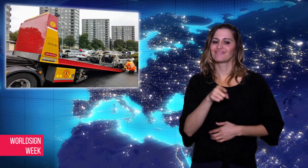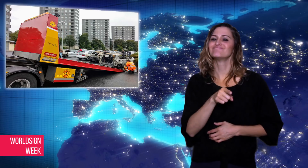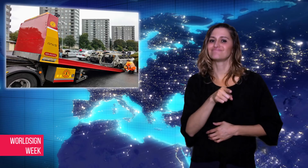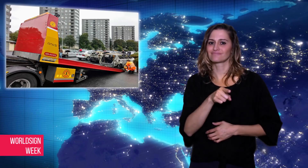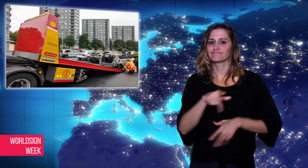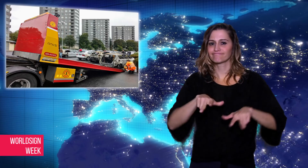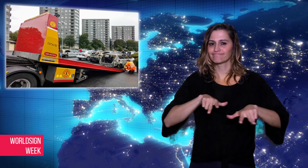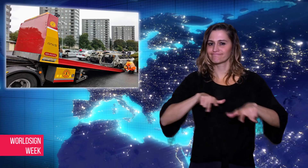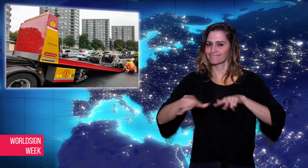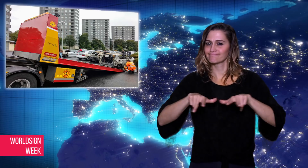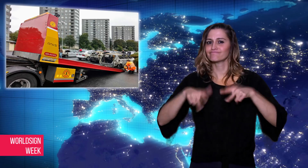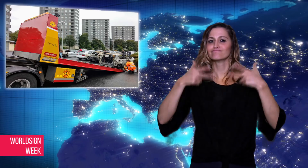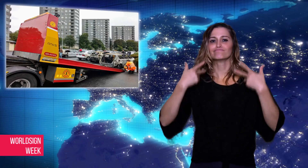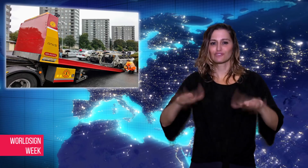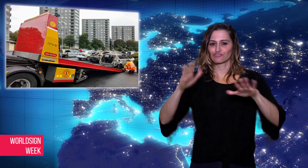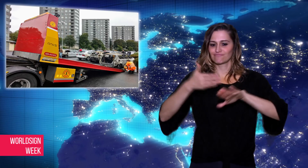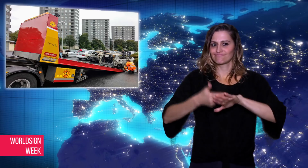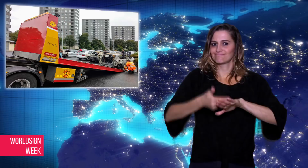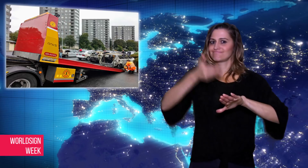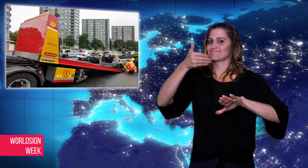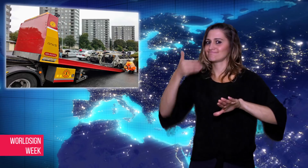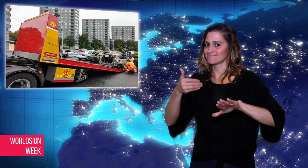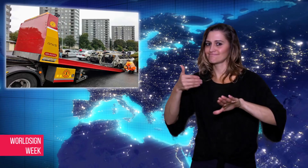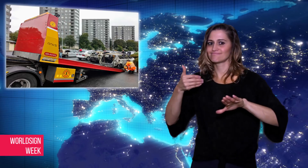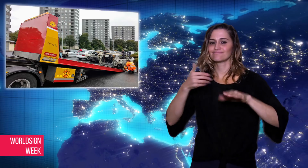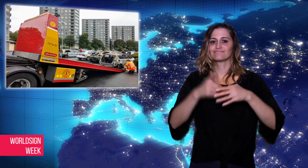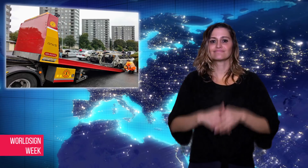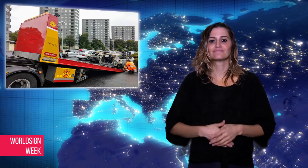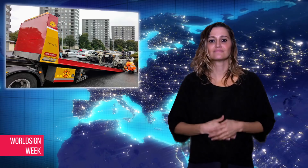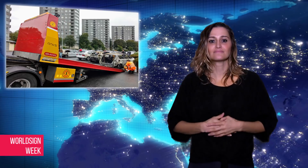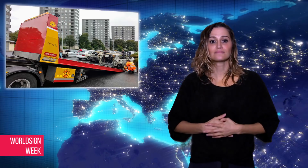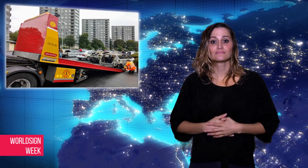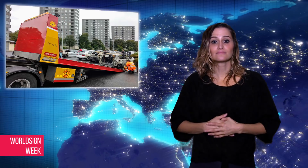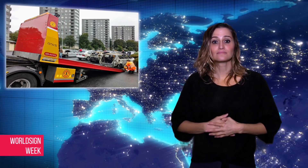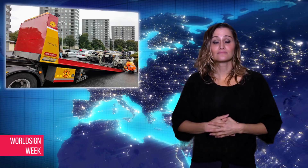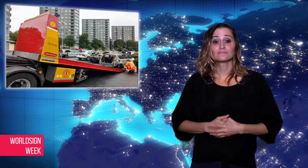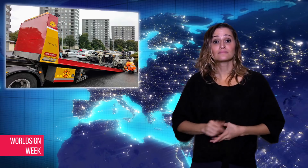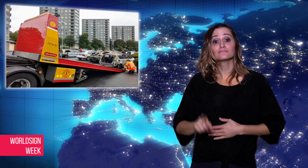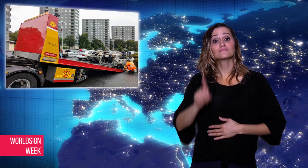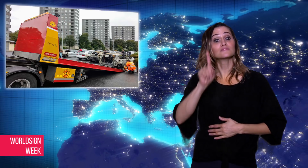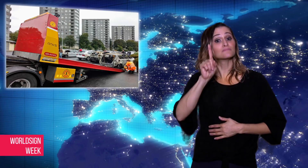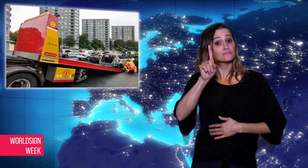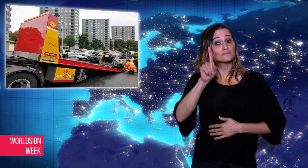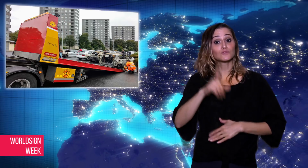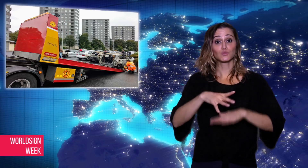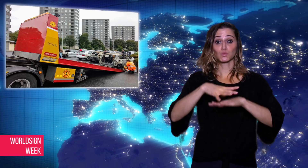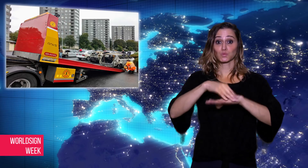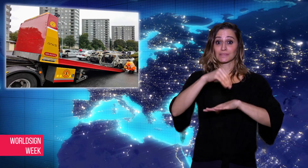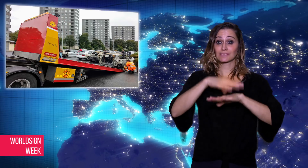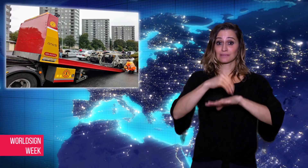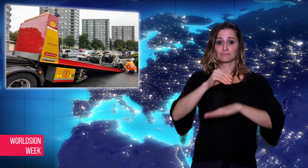Swedish national police said such